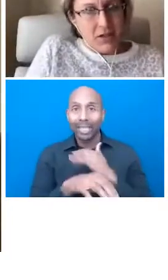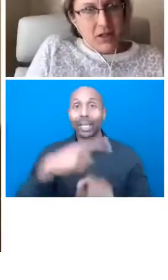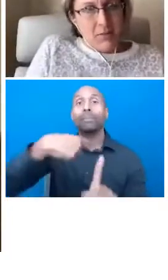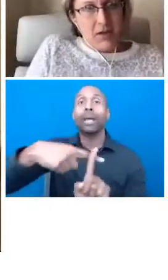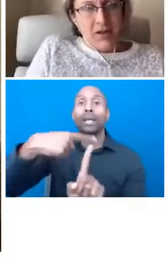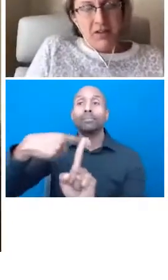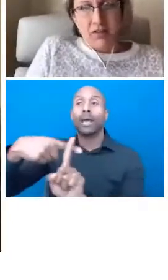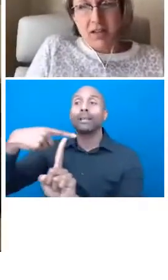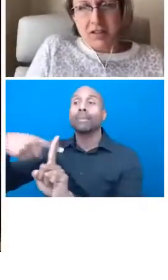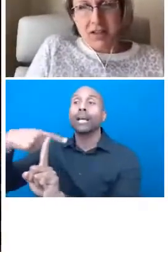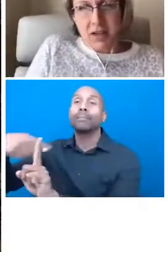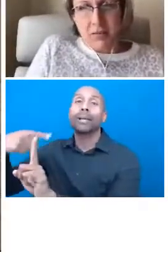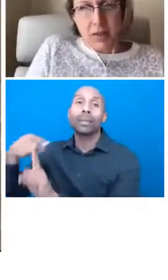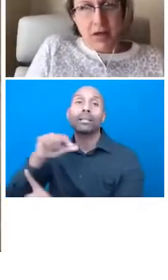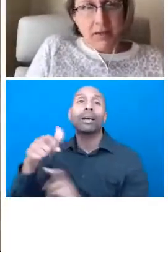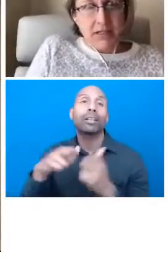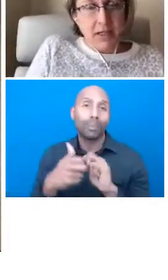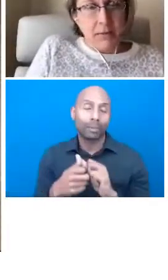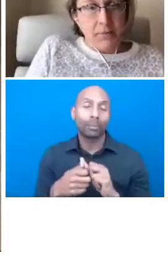Also things like blockbusting.